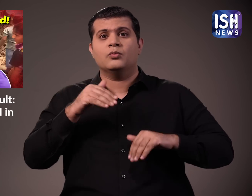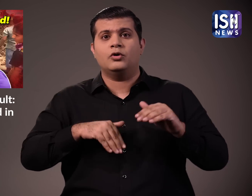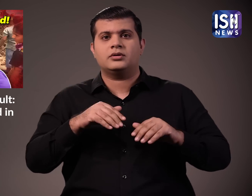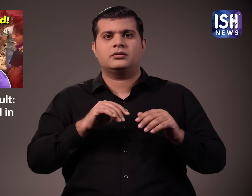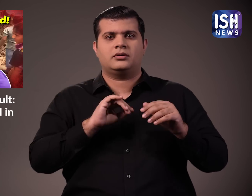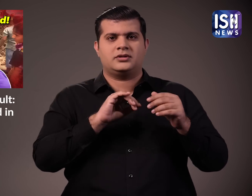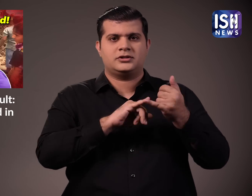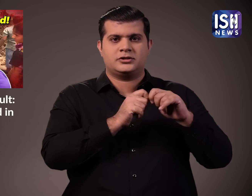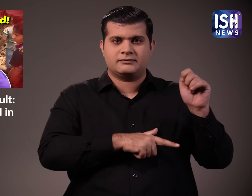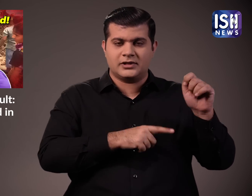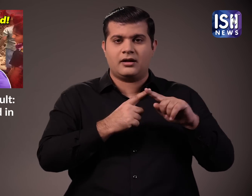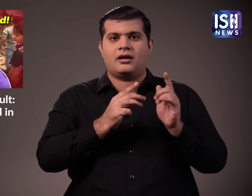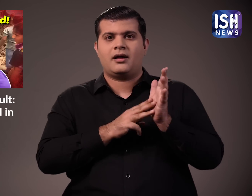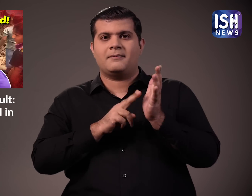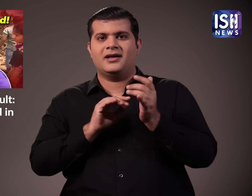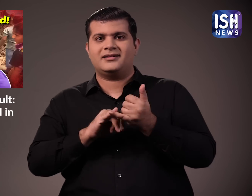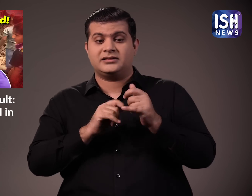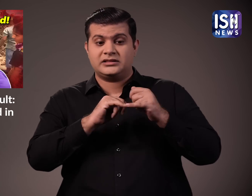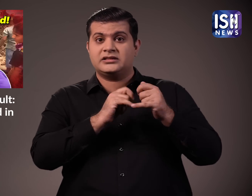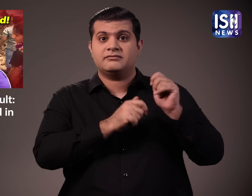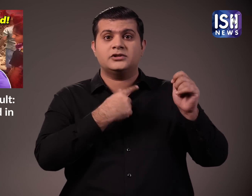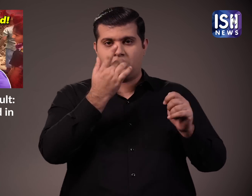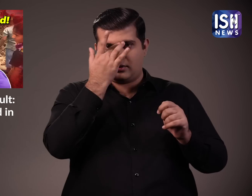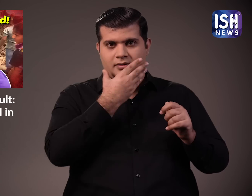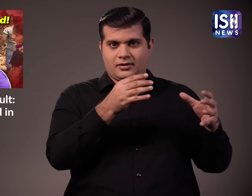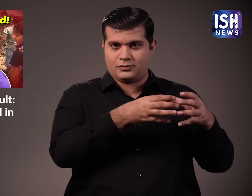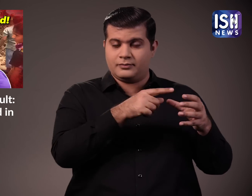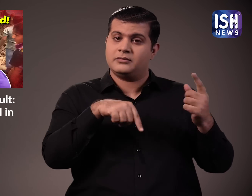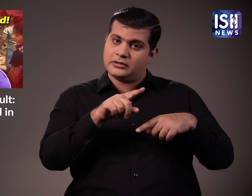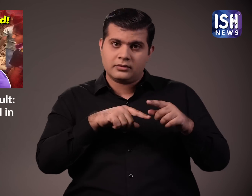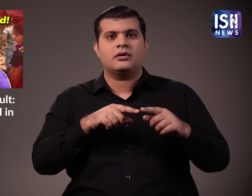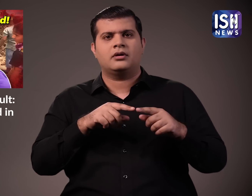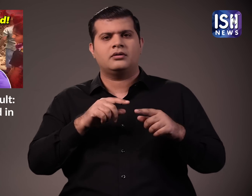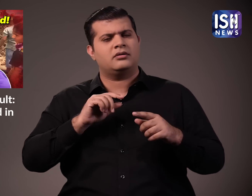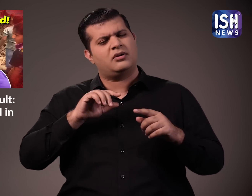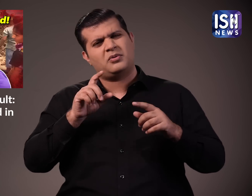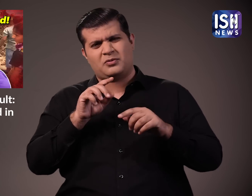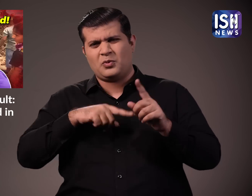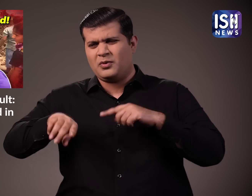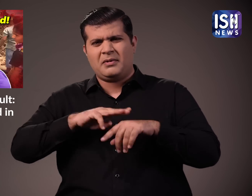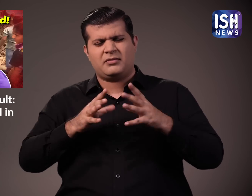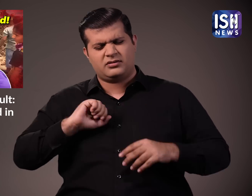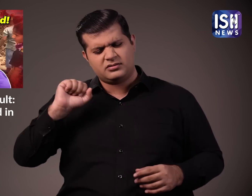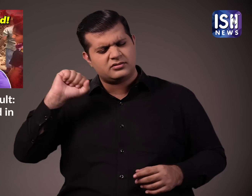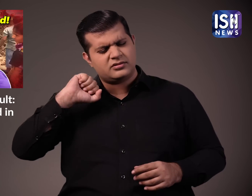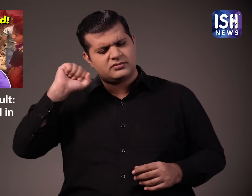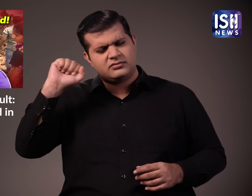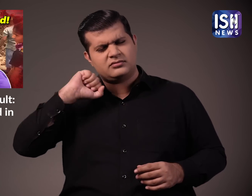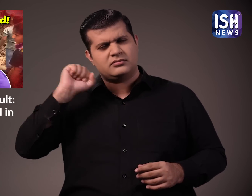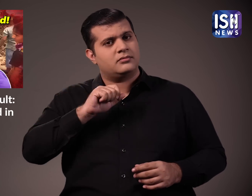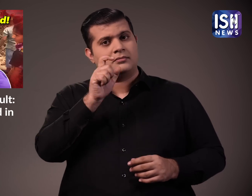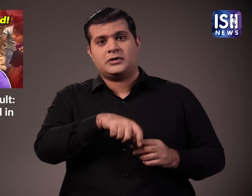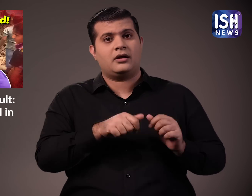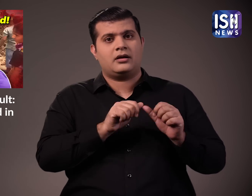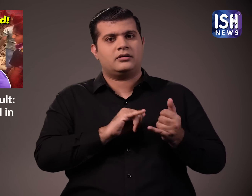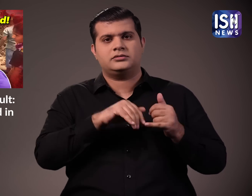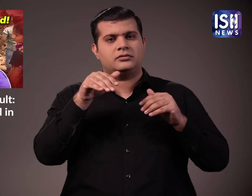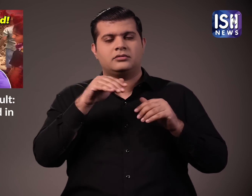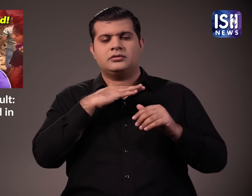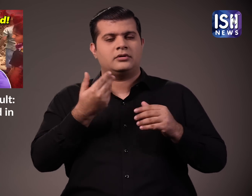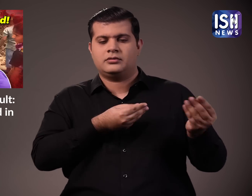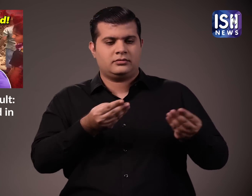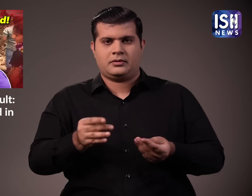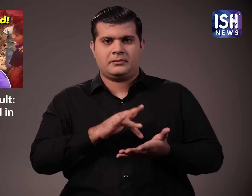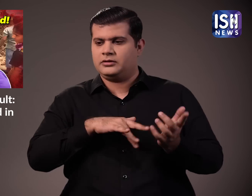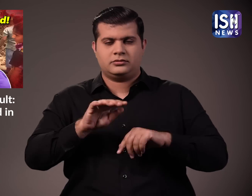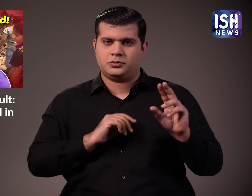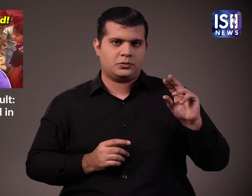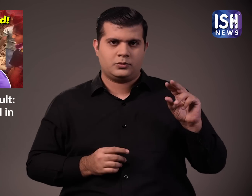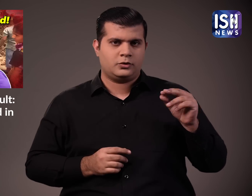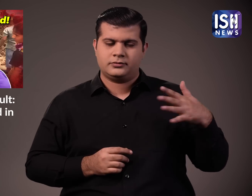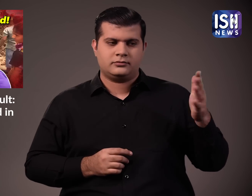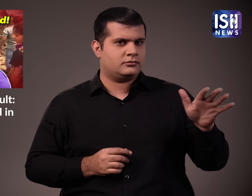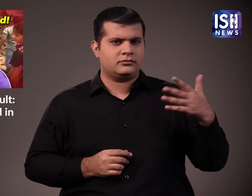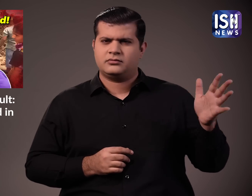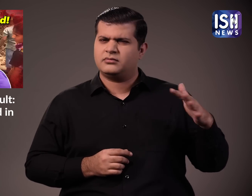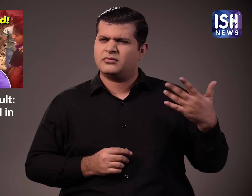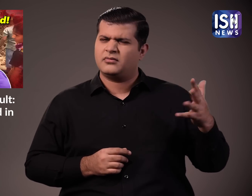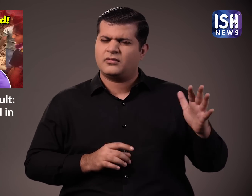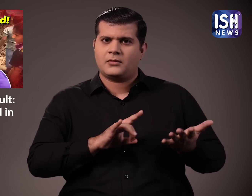Several political leaders from Eknath Shinde's Shiv Sena, MNS, etc. protested saying that Akshay should not be buried in their area.